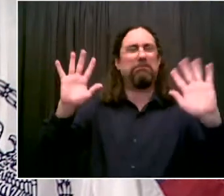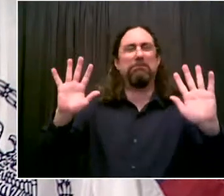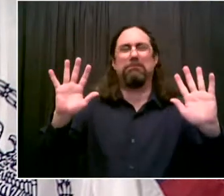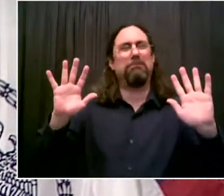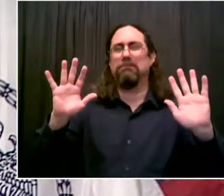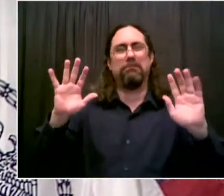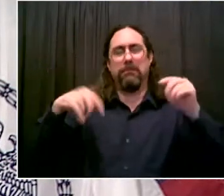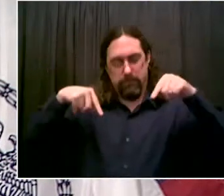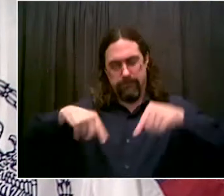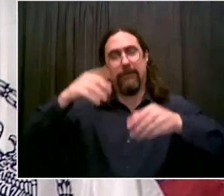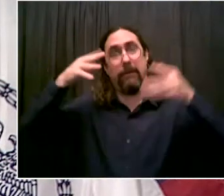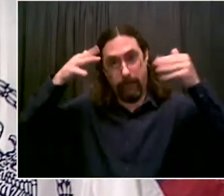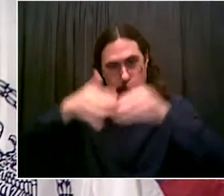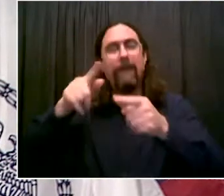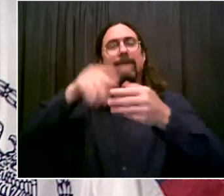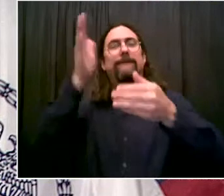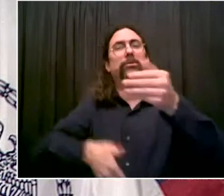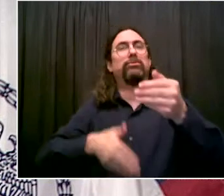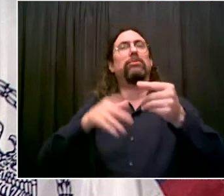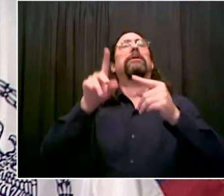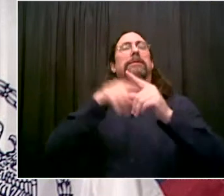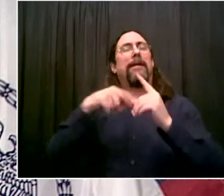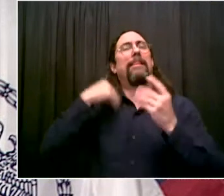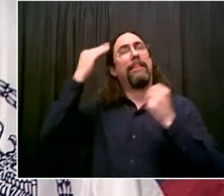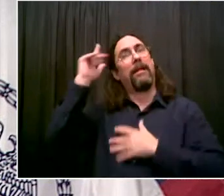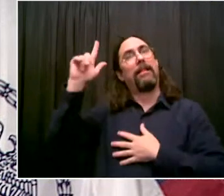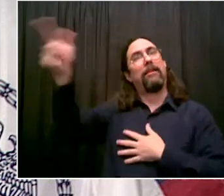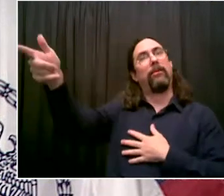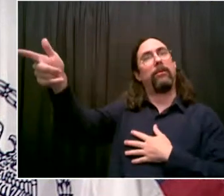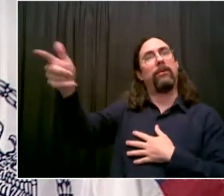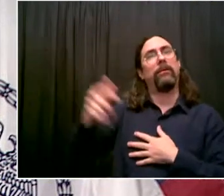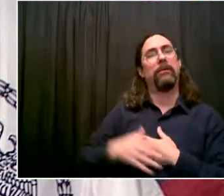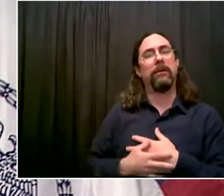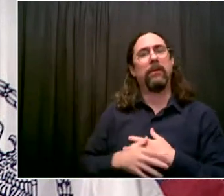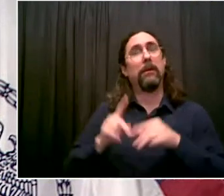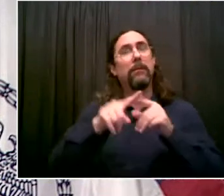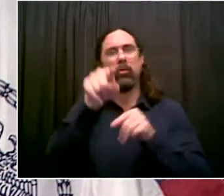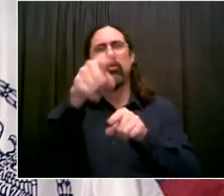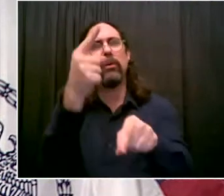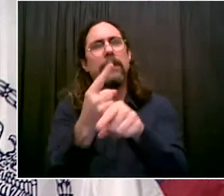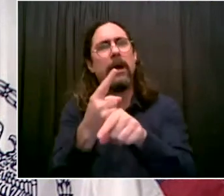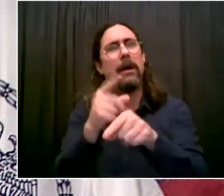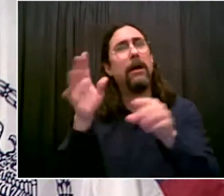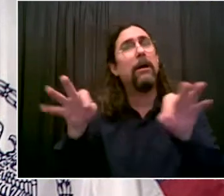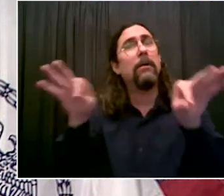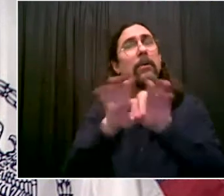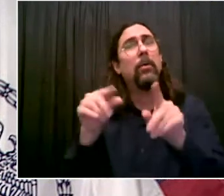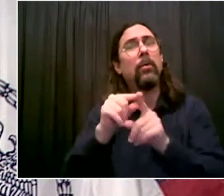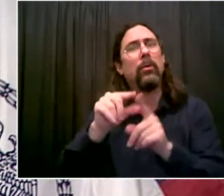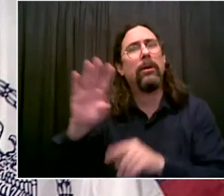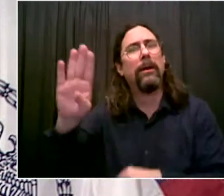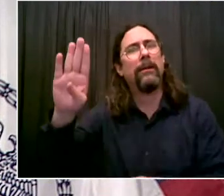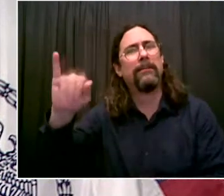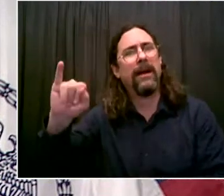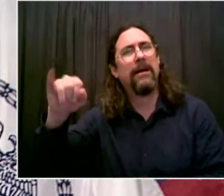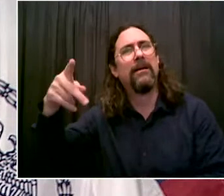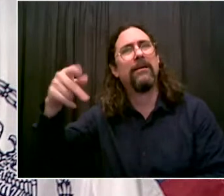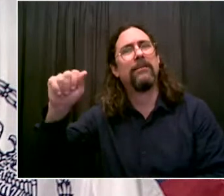BIPARTISANSHIP FOR MANY TIMES, ESPECIALLYHE T EEFRDOM TO